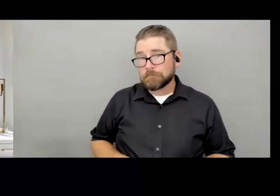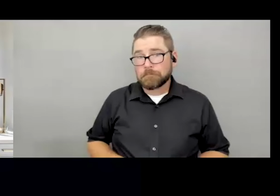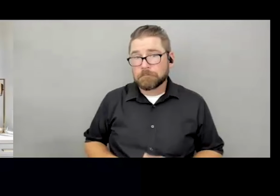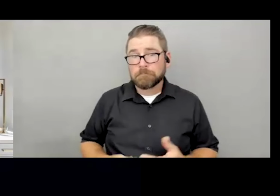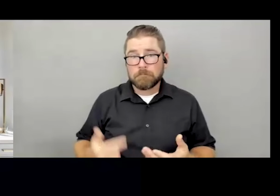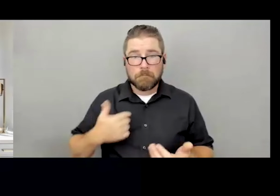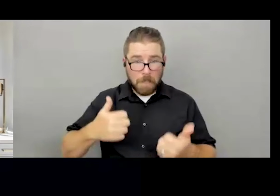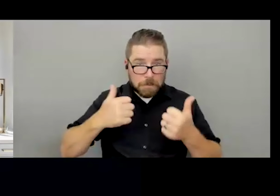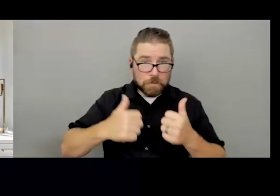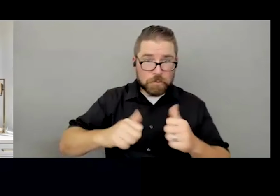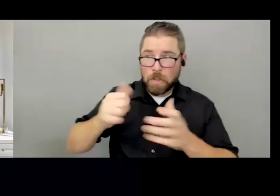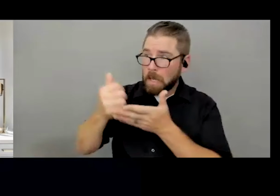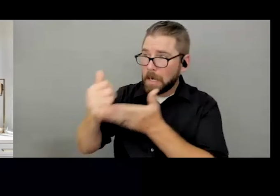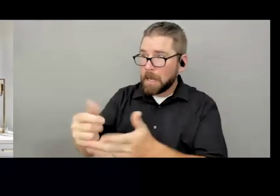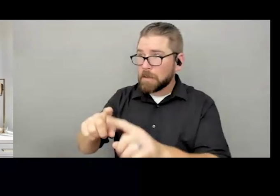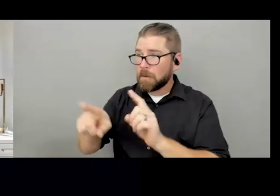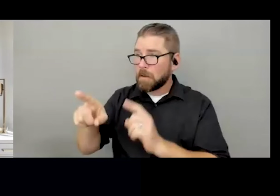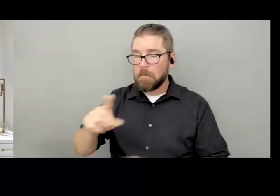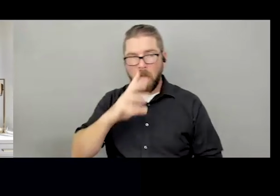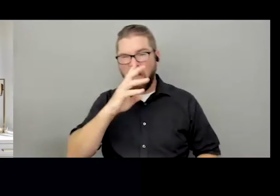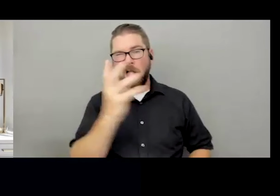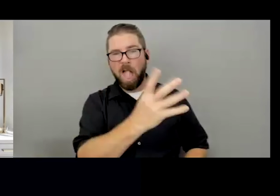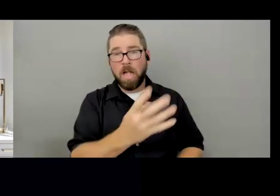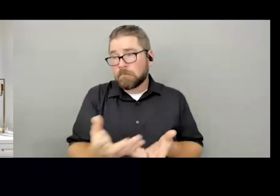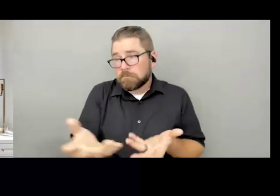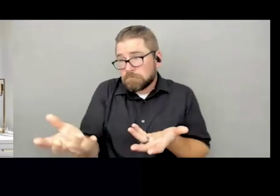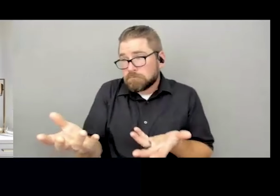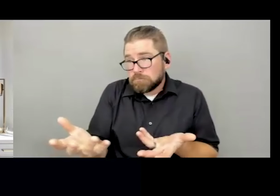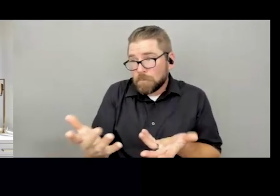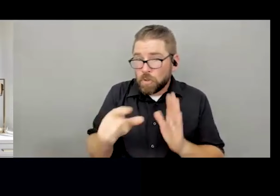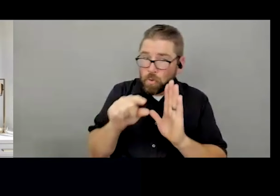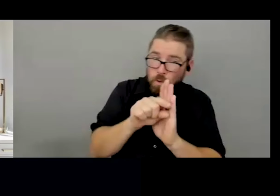So it's you're going to get whatever grade at the end of the semester that you're going to get. Can I make a suggestion